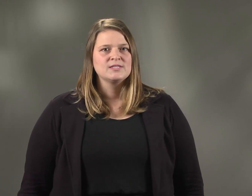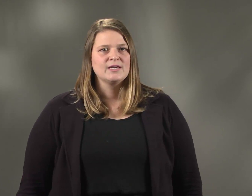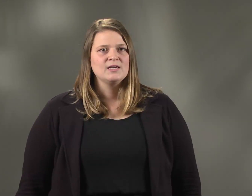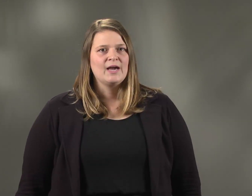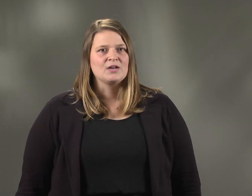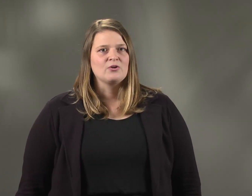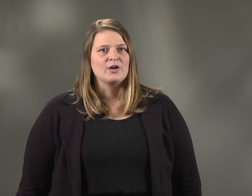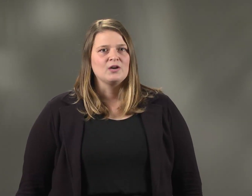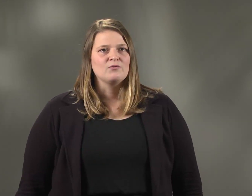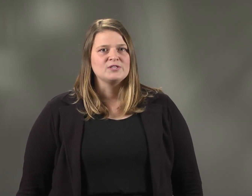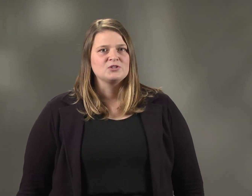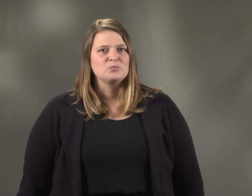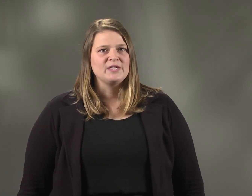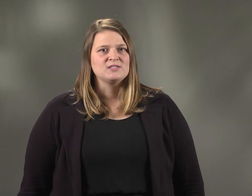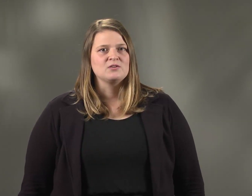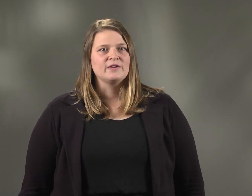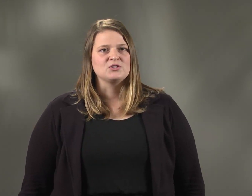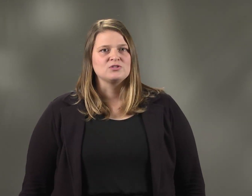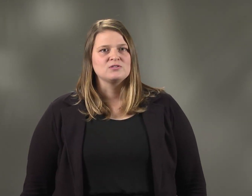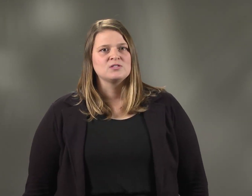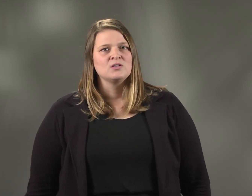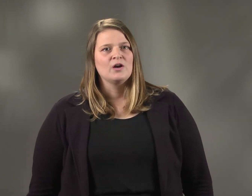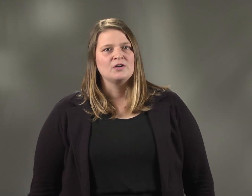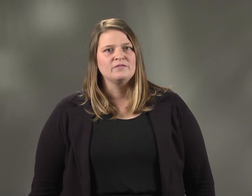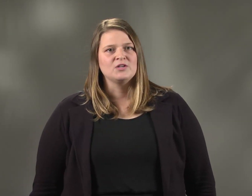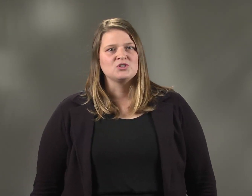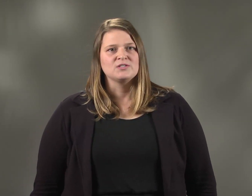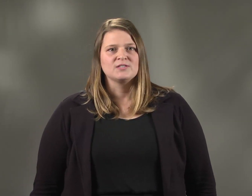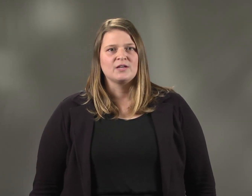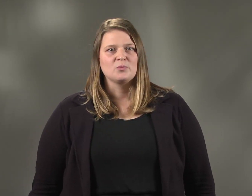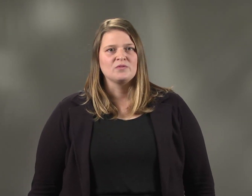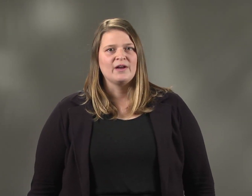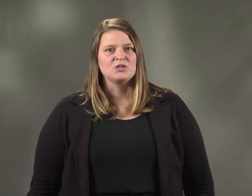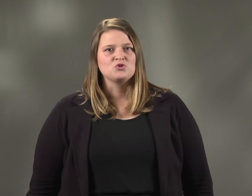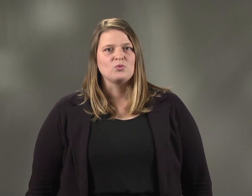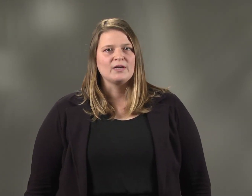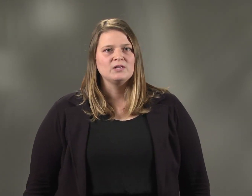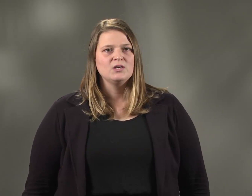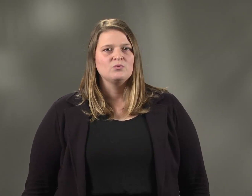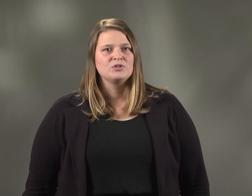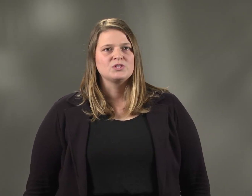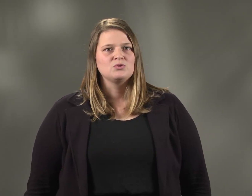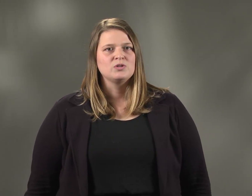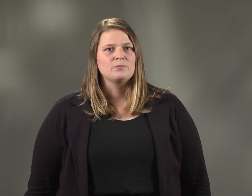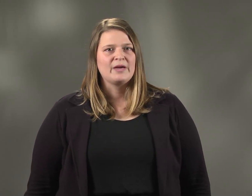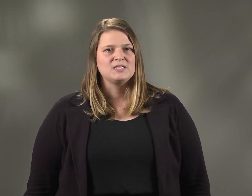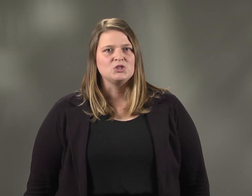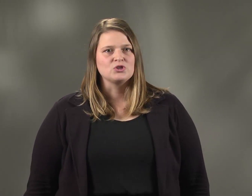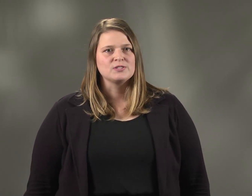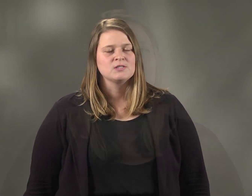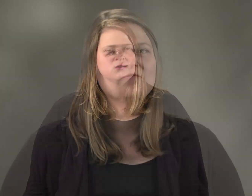The second category of research-based interventions are interventions that are provided directly with the student by teachers.